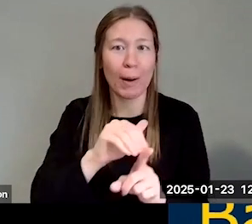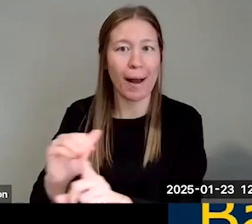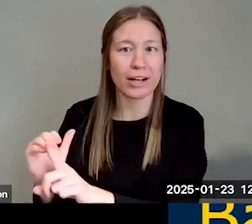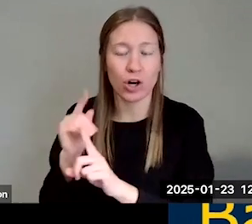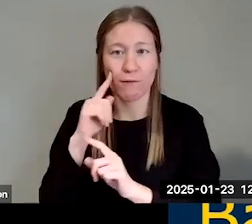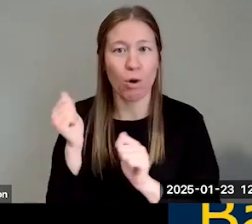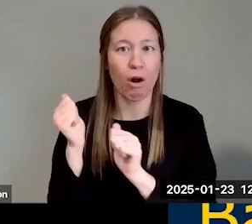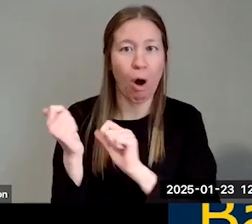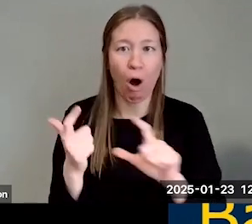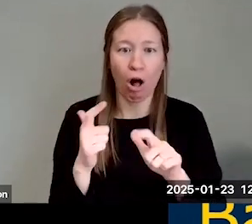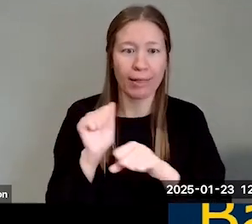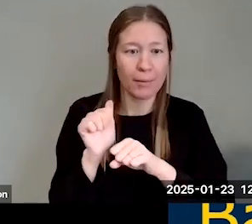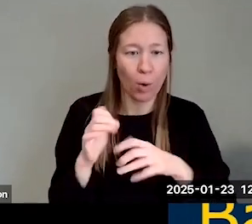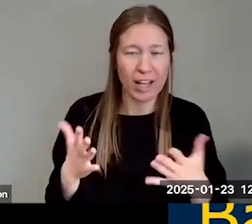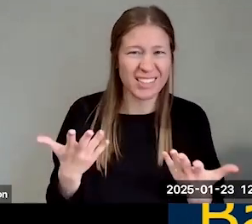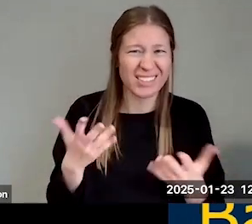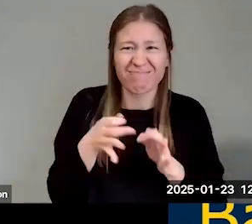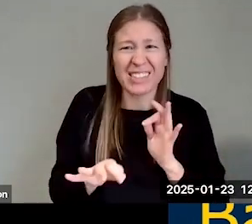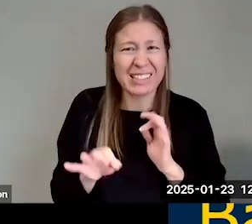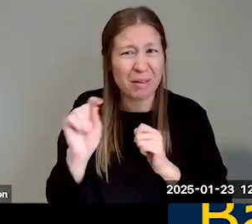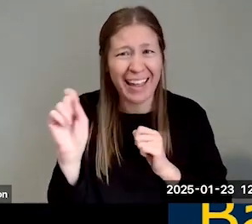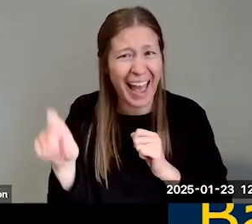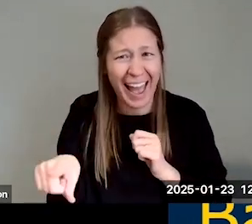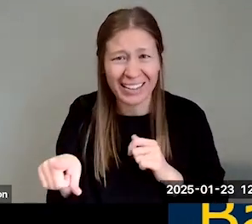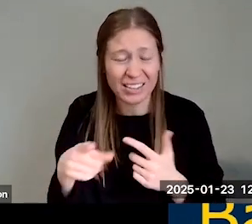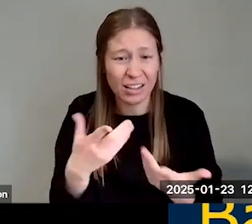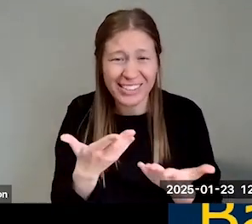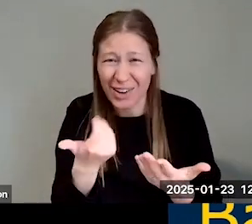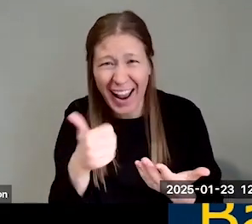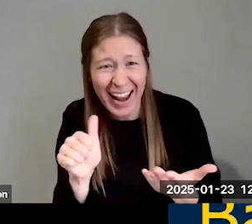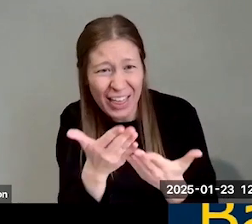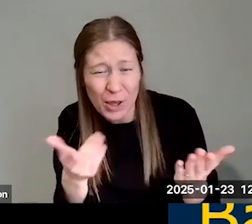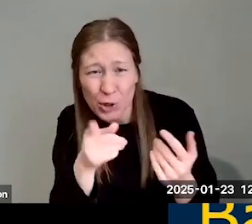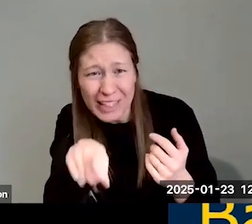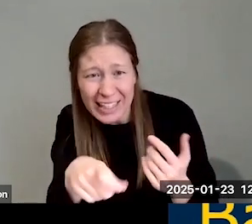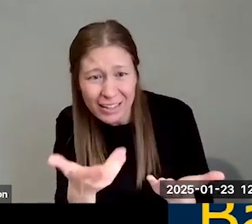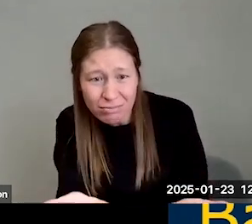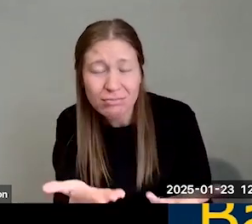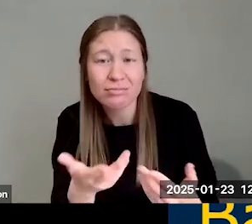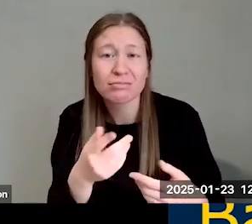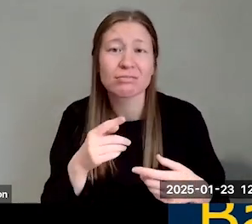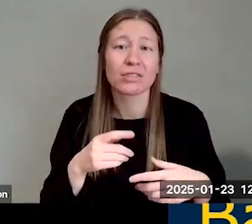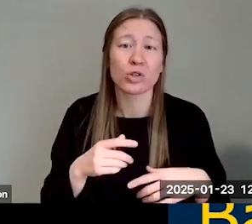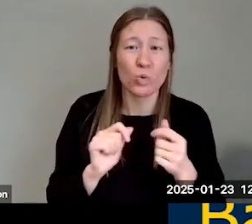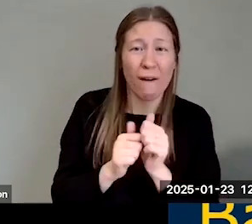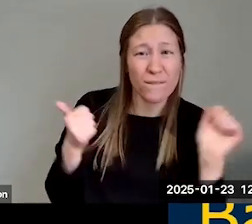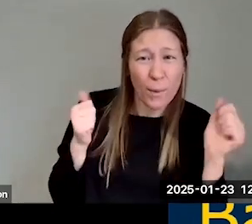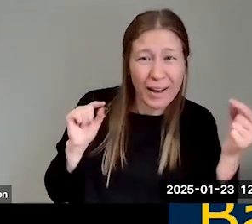just to ask if there are in things that they might need, either in an ergonomic assessment type of a way